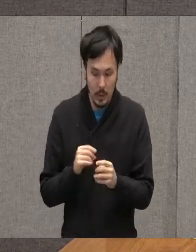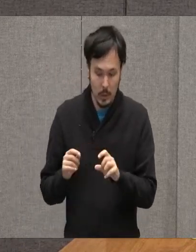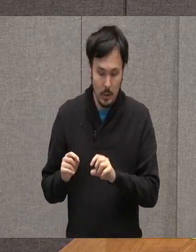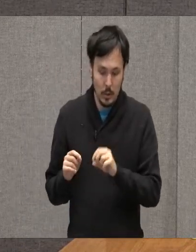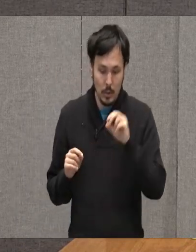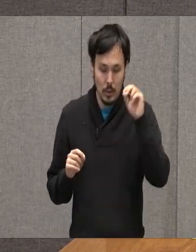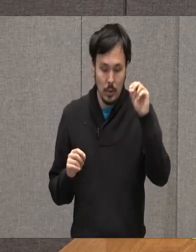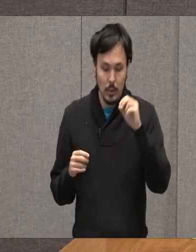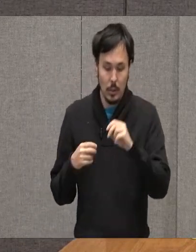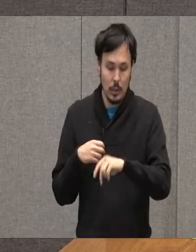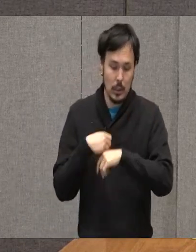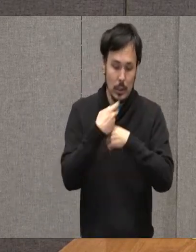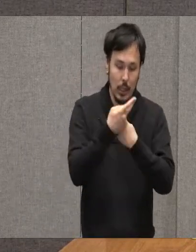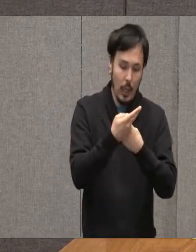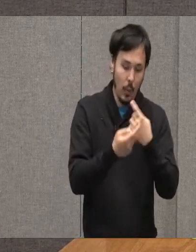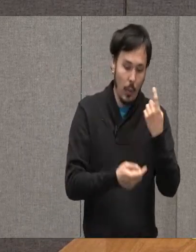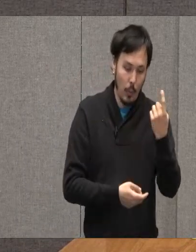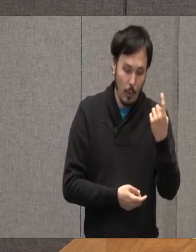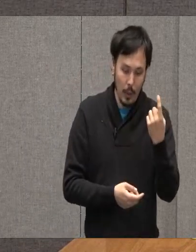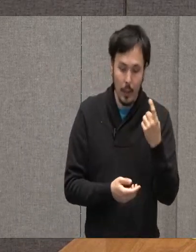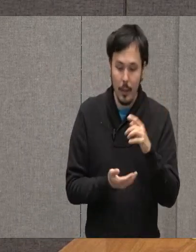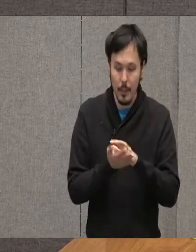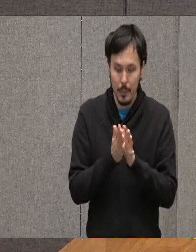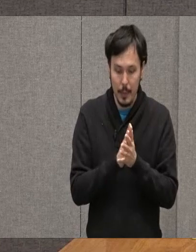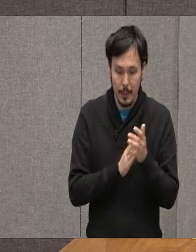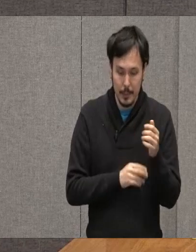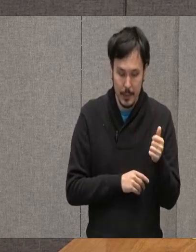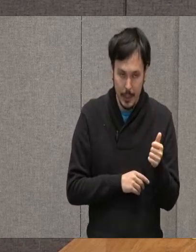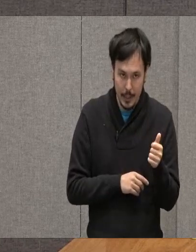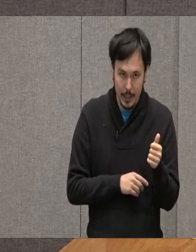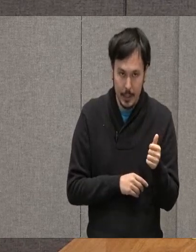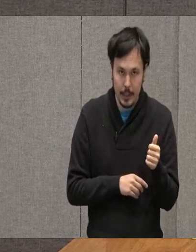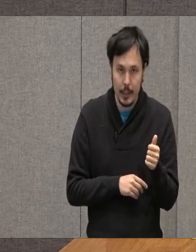and then that makes another 10 so 154.